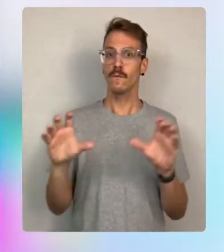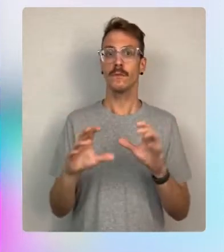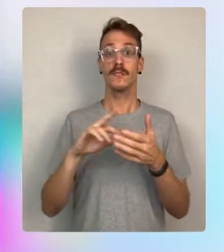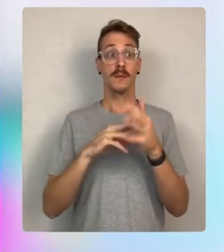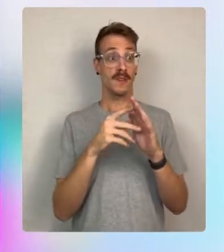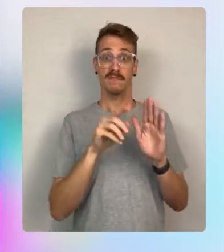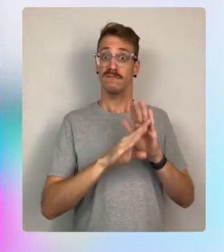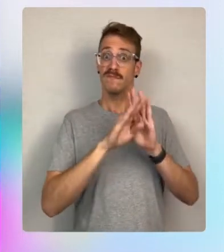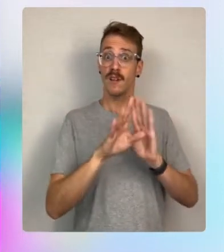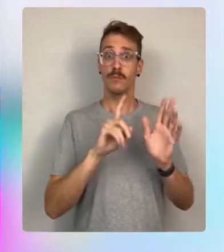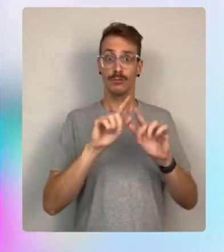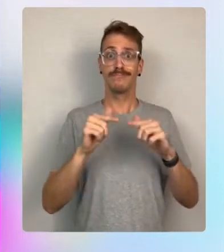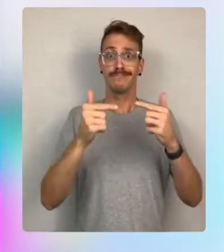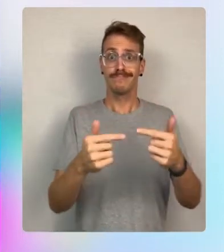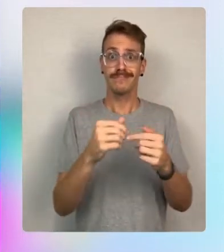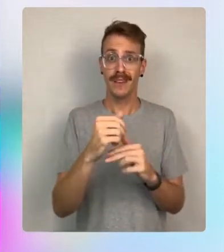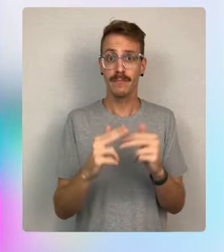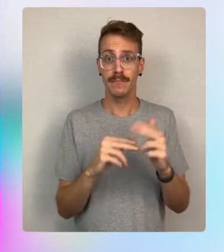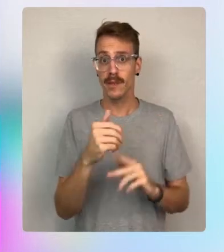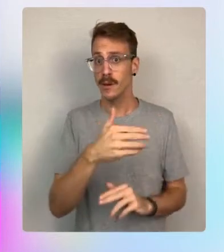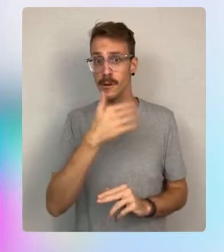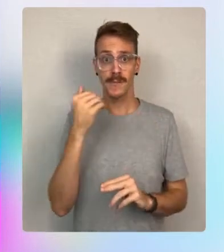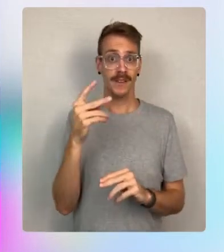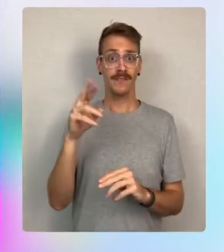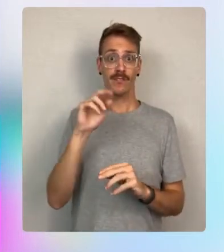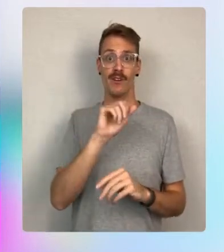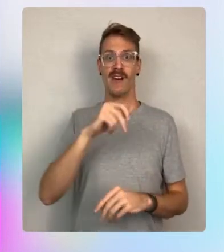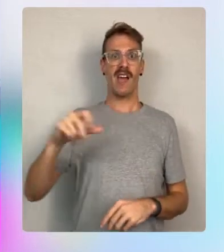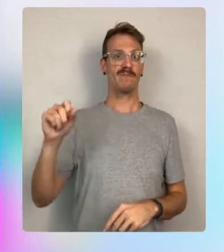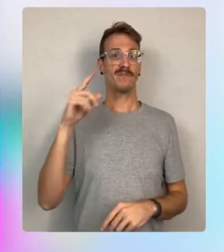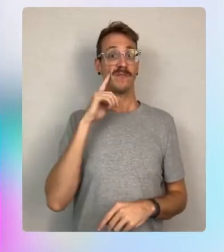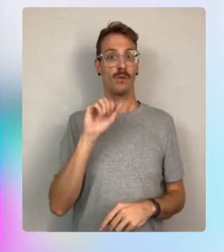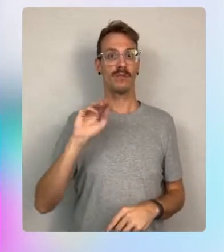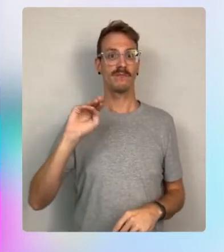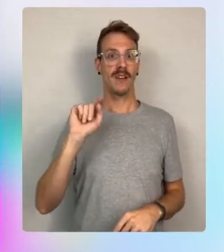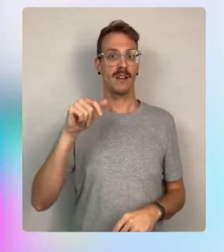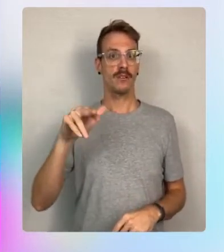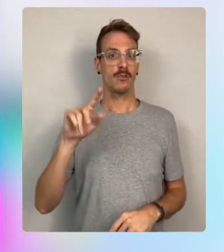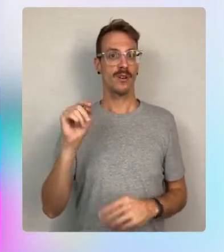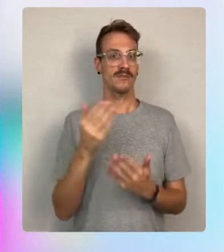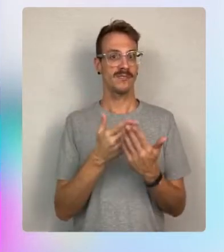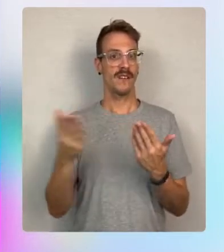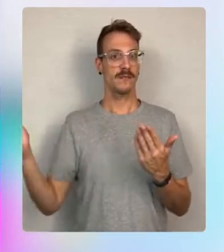so that developers can build the best VR applications for Meta Quest devices.